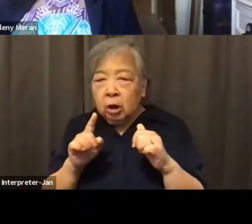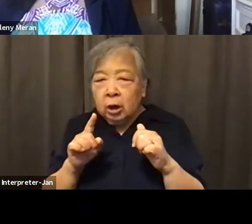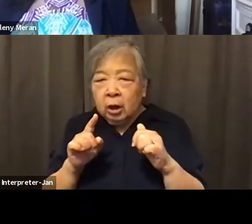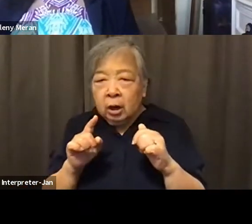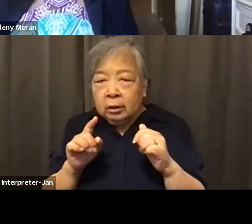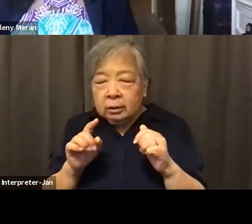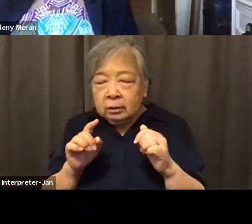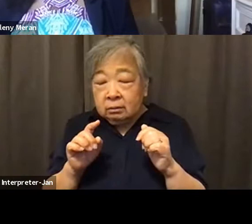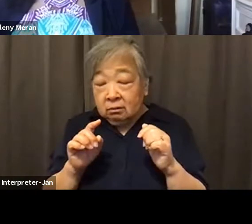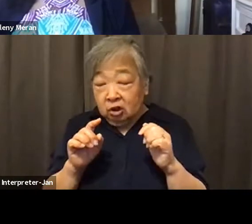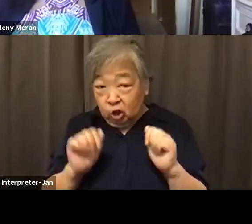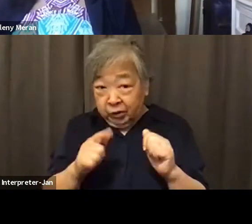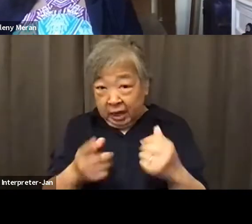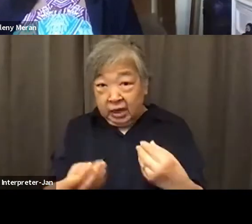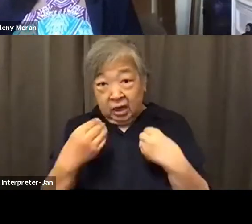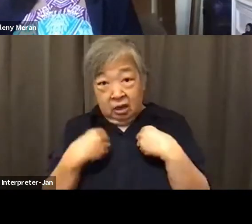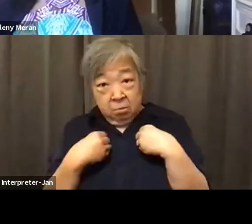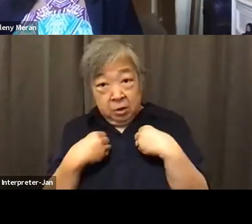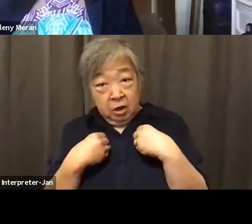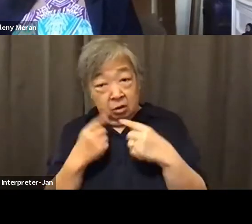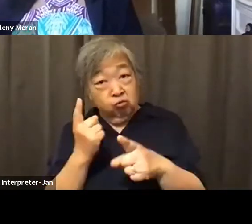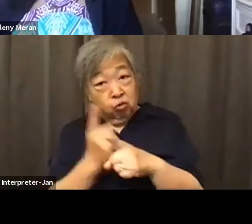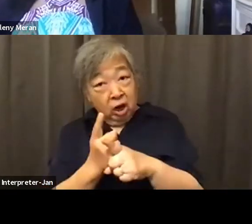they would be able to provide the proper accommodations for me to go there.